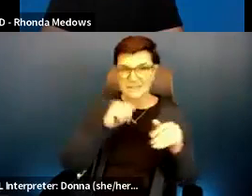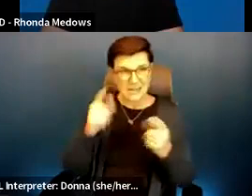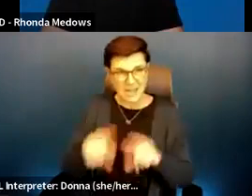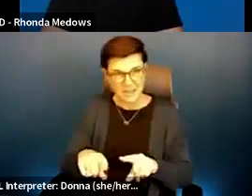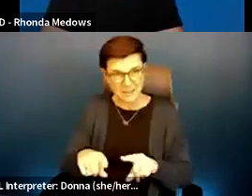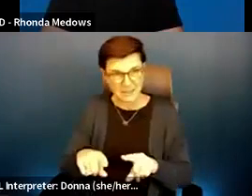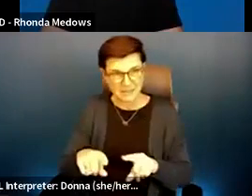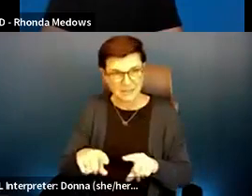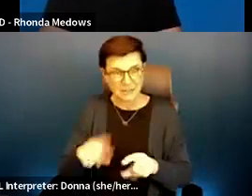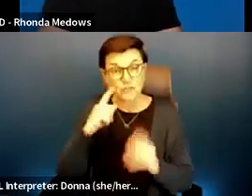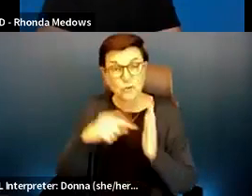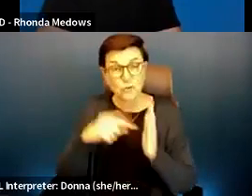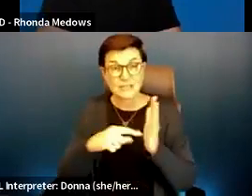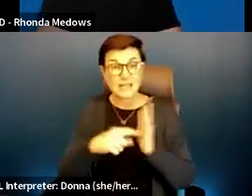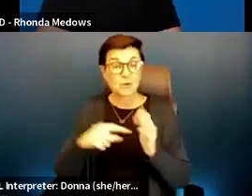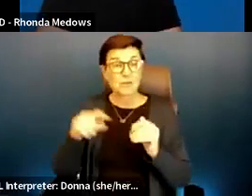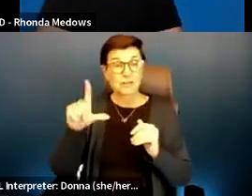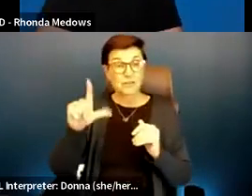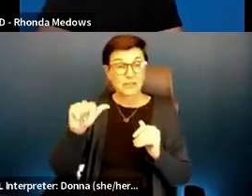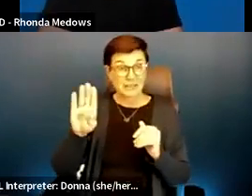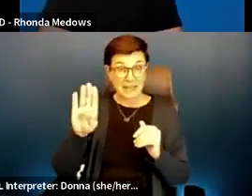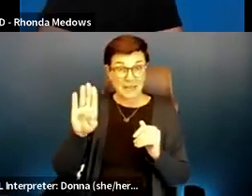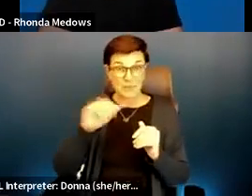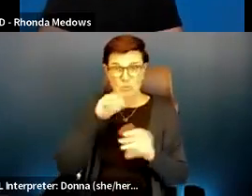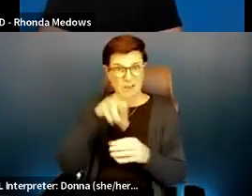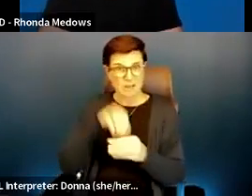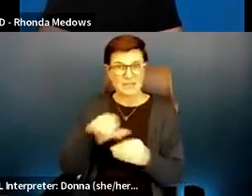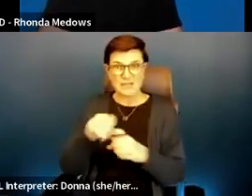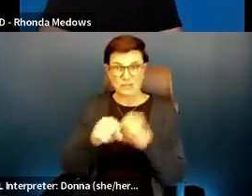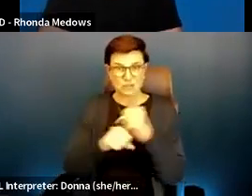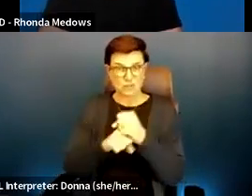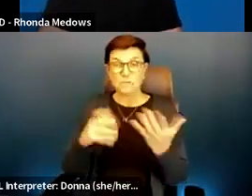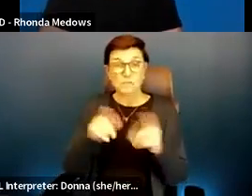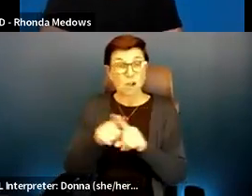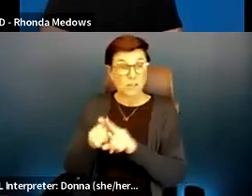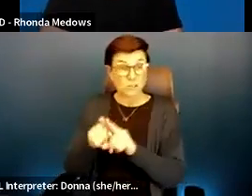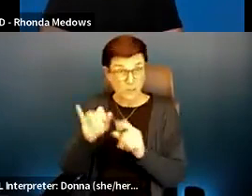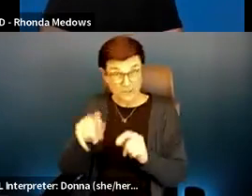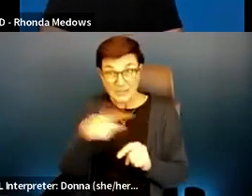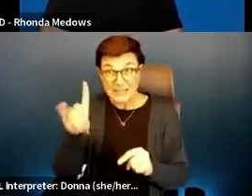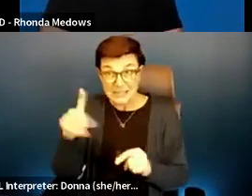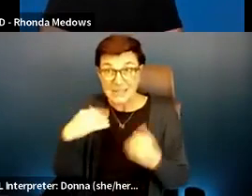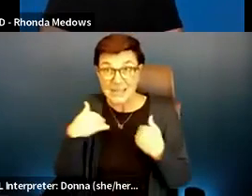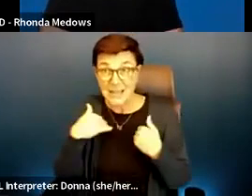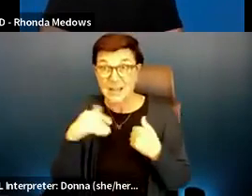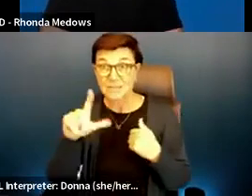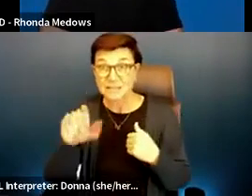under the incident management, as we understand. And then even to the extent that they did have labs underneath, they were not reporting up.